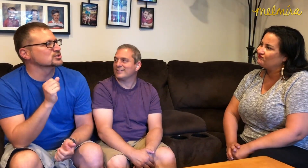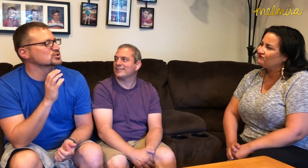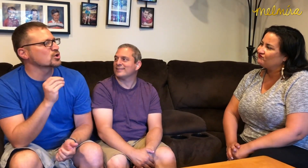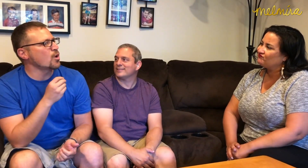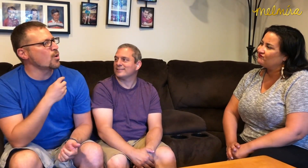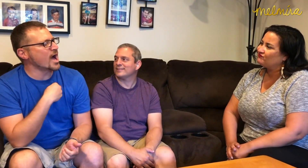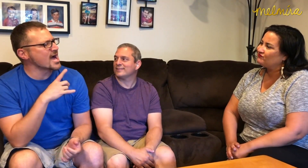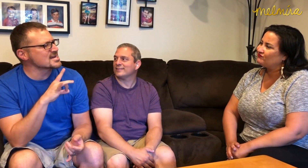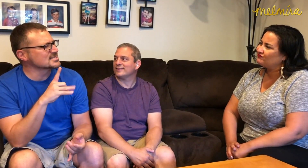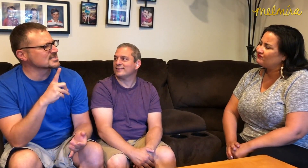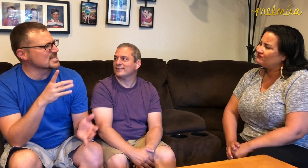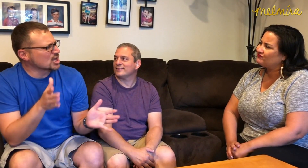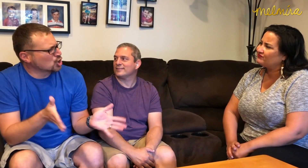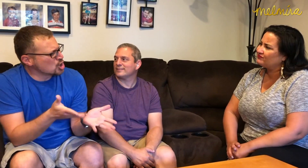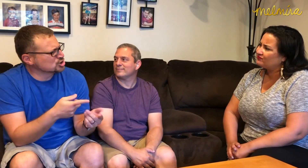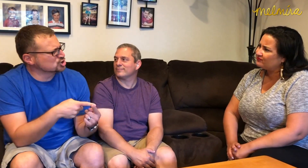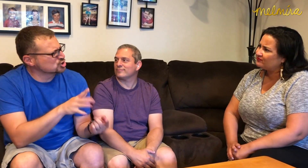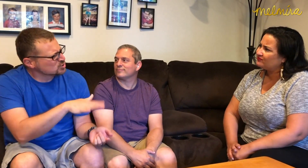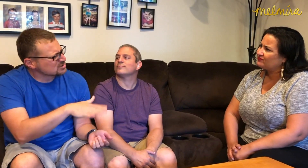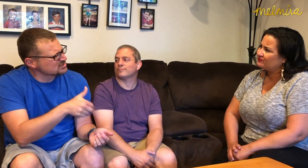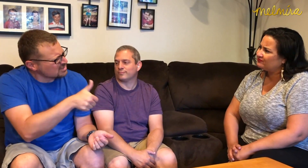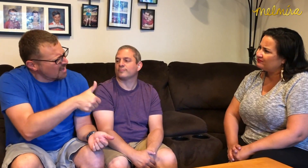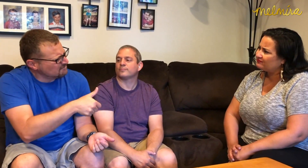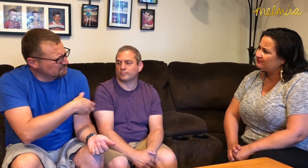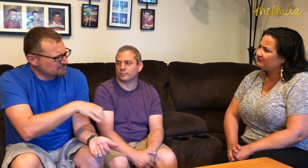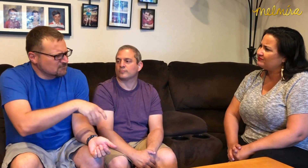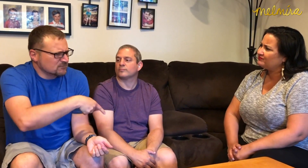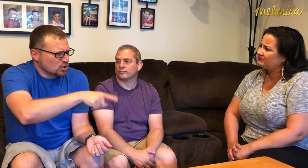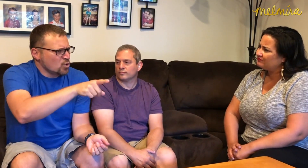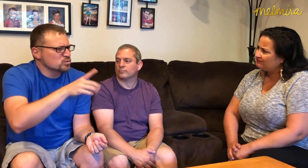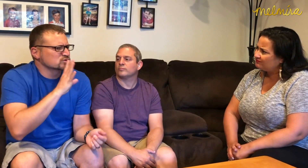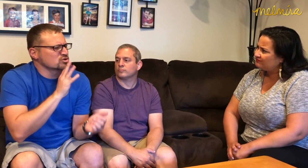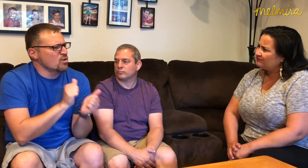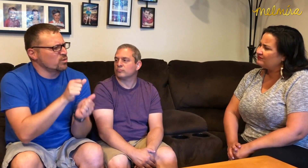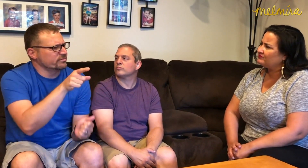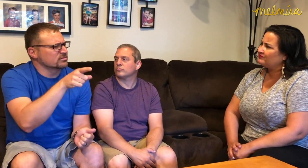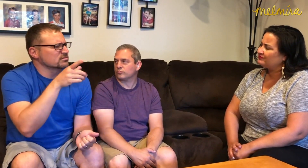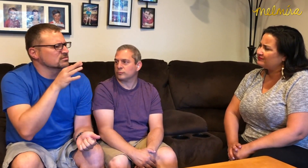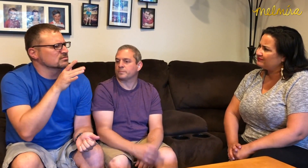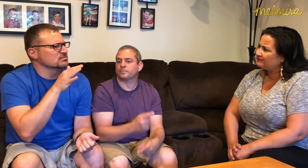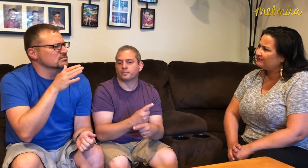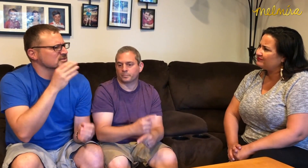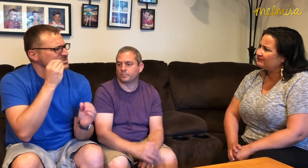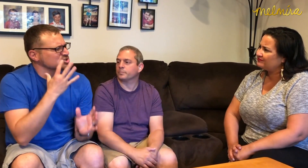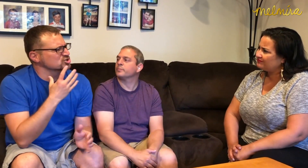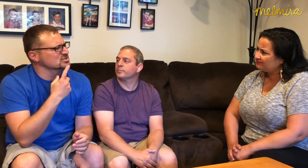So, I encouraged her to talk with her teacher and